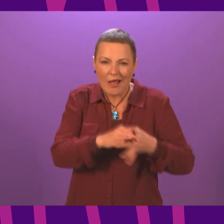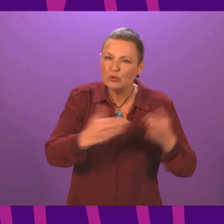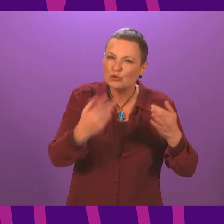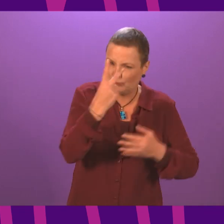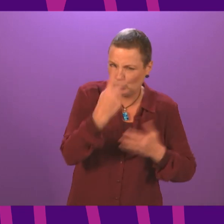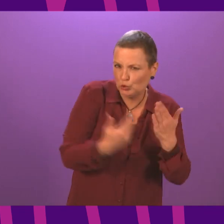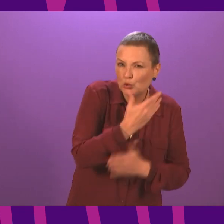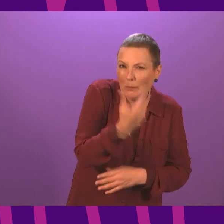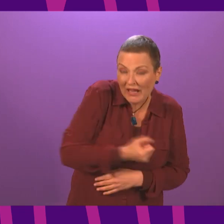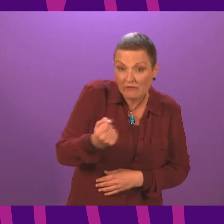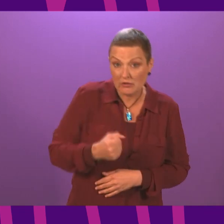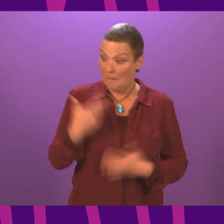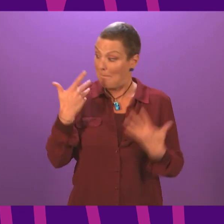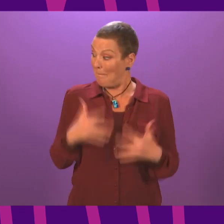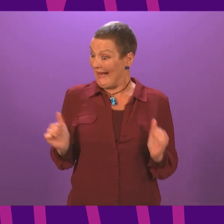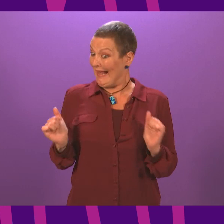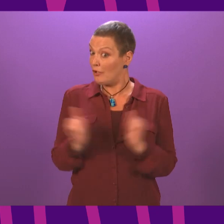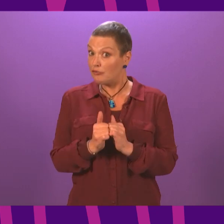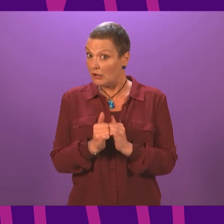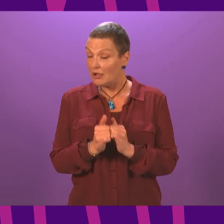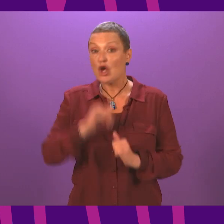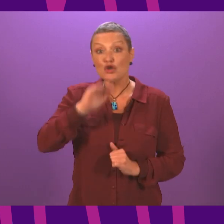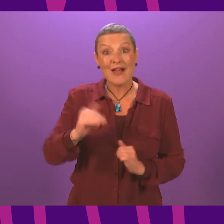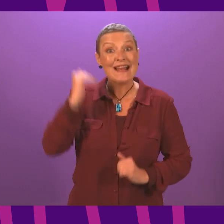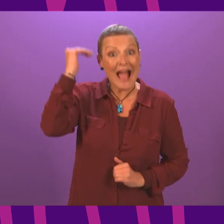having prioritised reaching an agreement on child and adult disability payments over